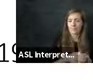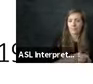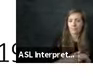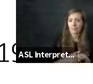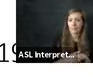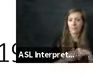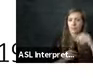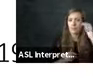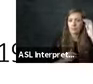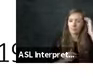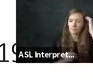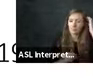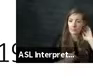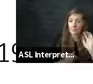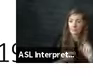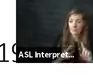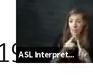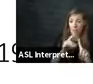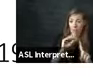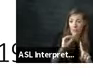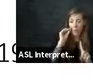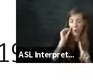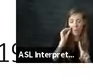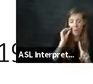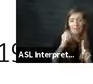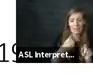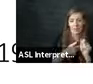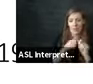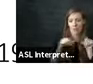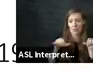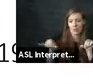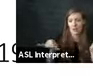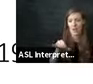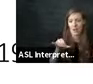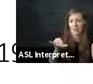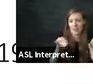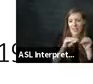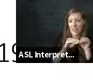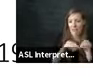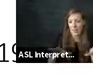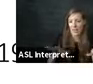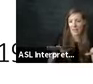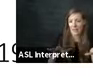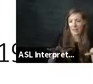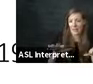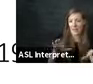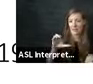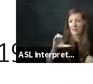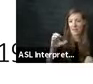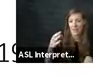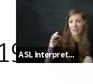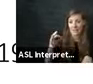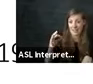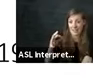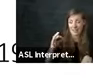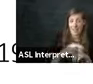most common source of transmission throughout the pandemic, so covid 19. Infections in children